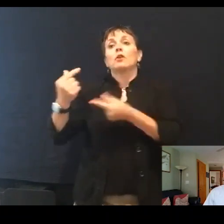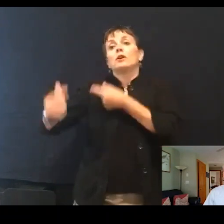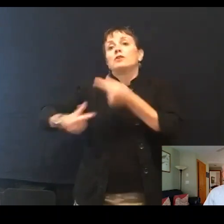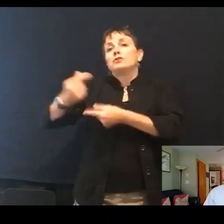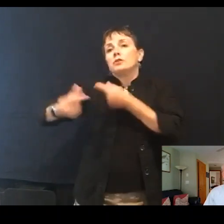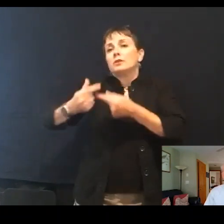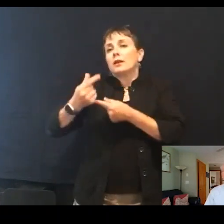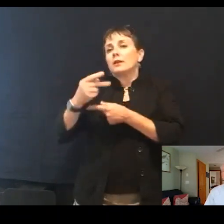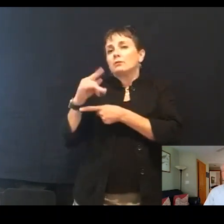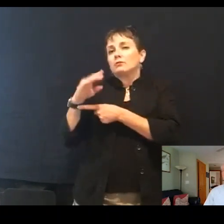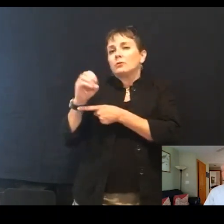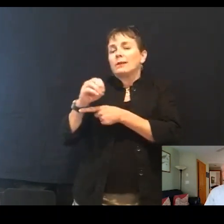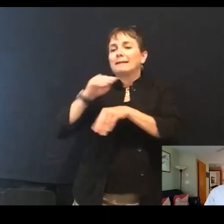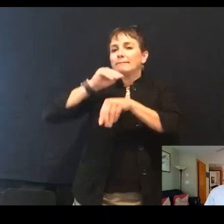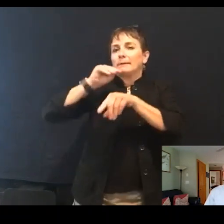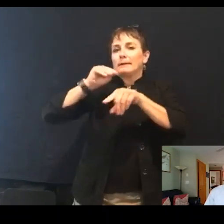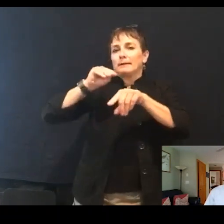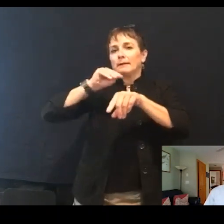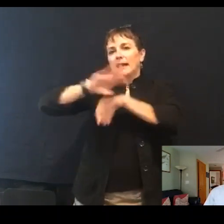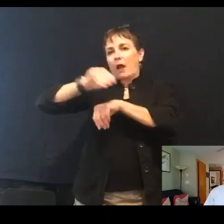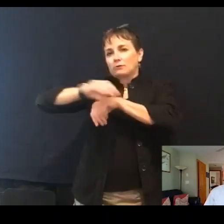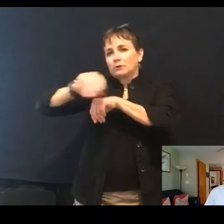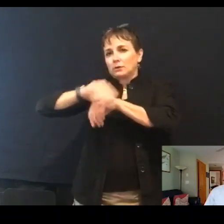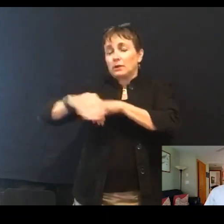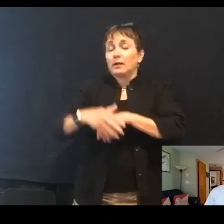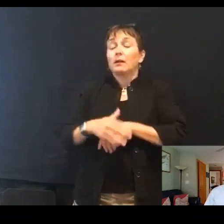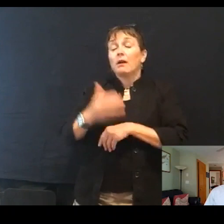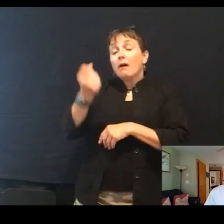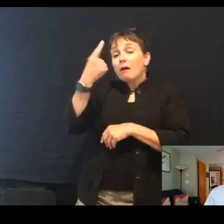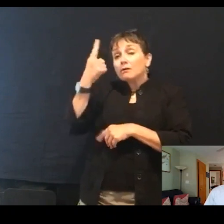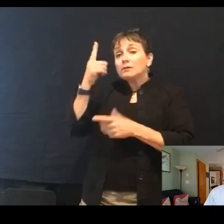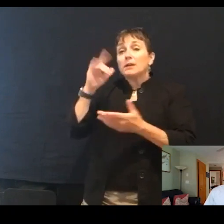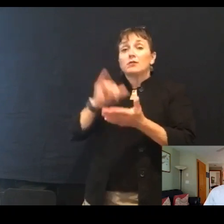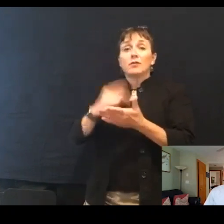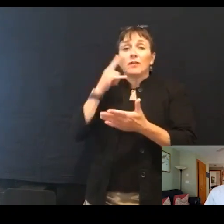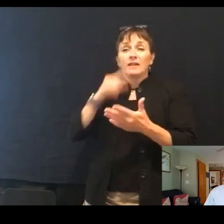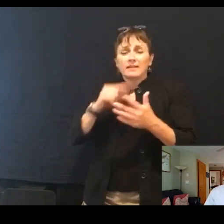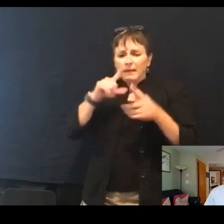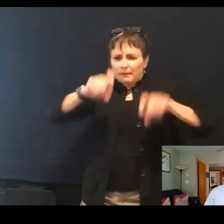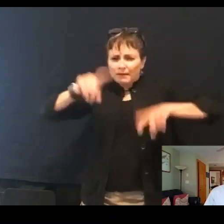Now when you get a genetic test result, it's not simple. It's not something like a glucose test